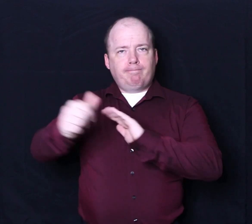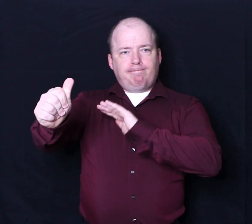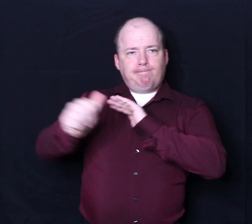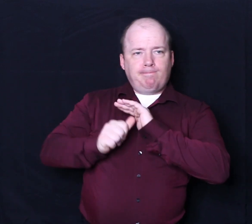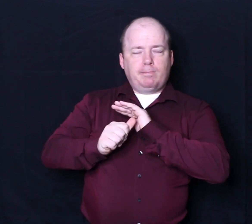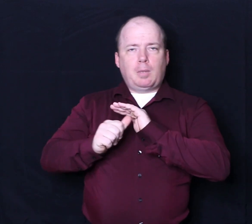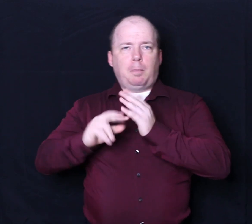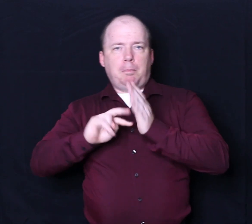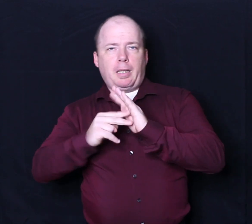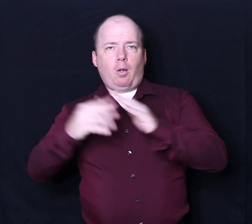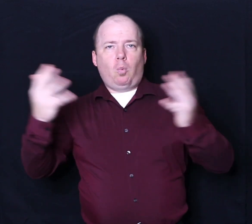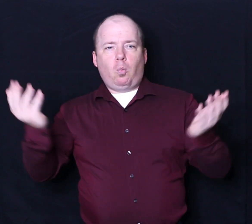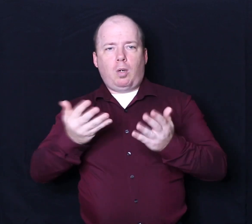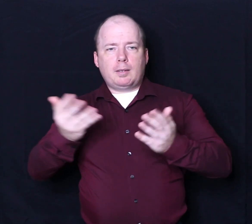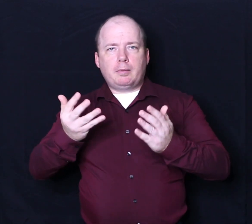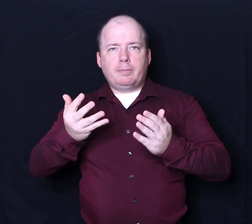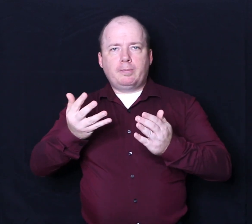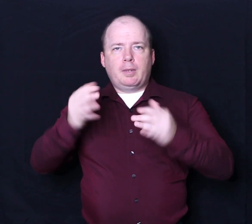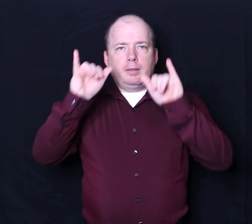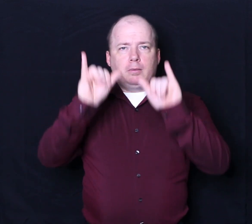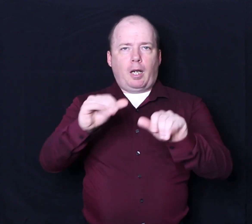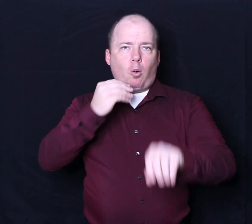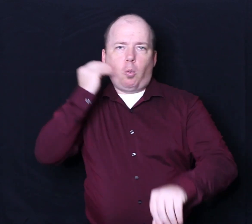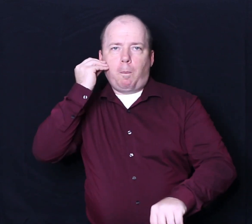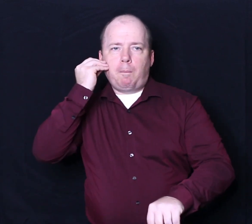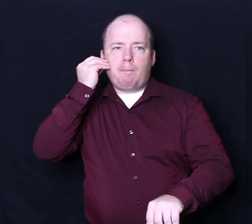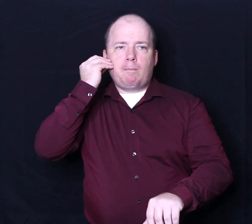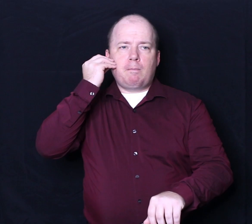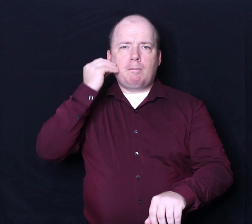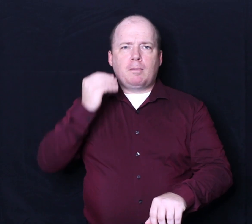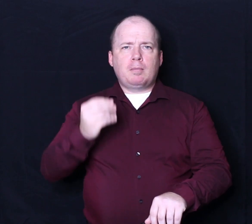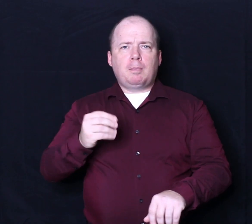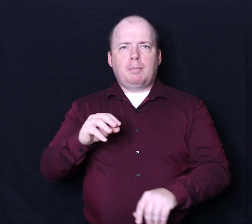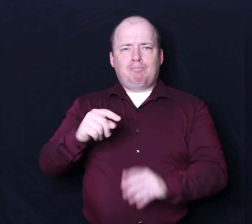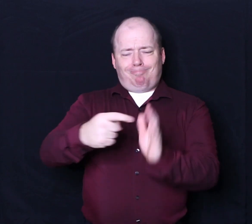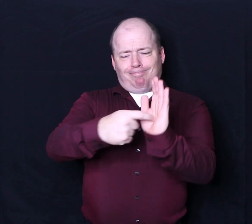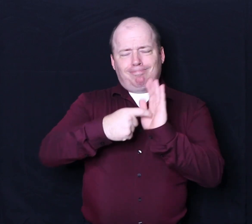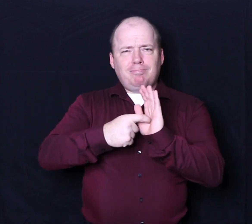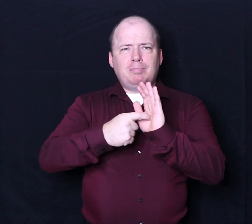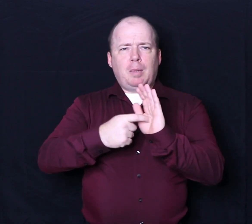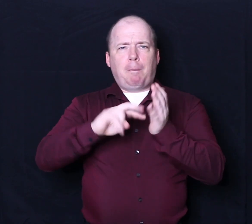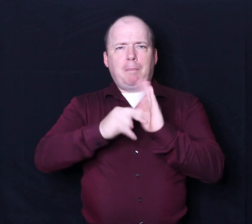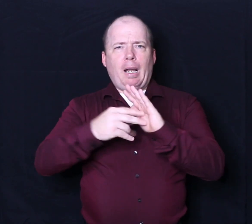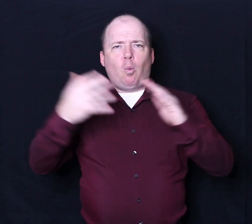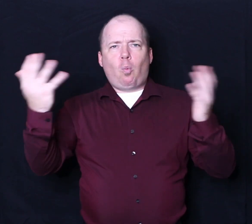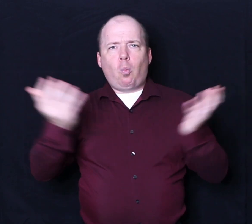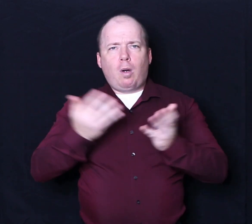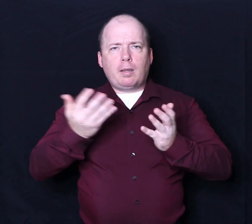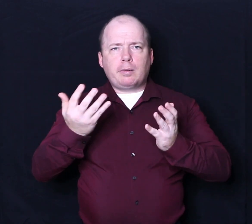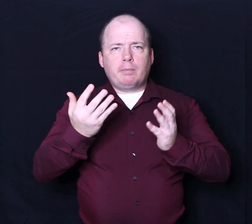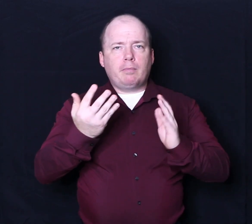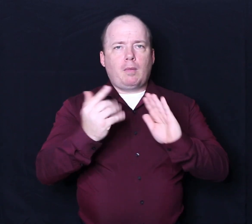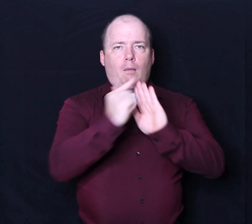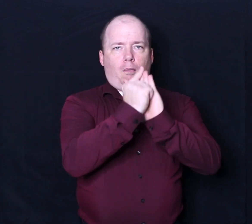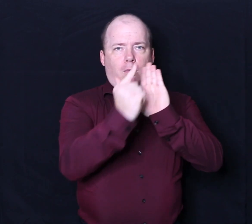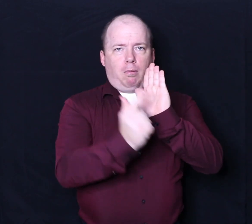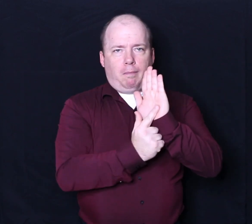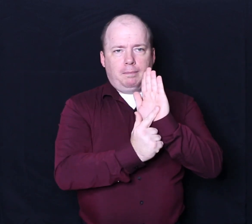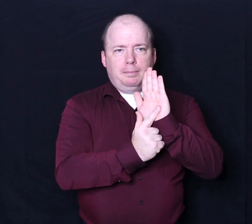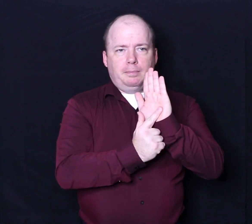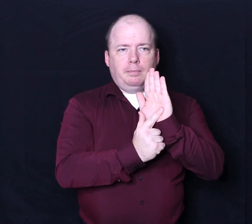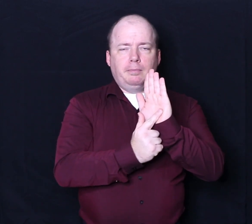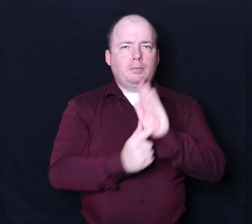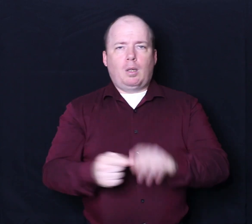"shelter-in-place," not voluntarily.